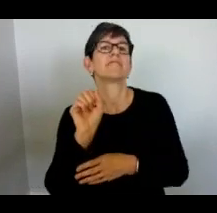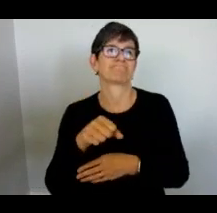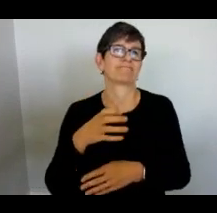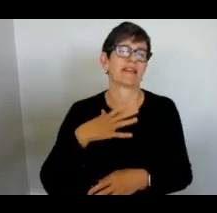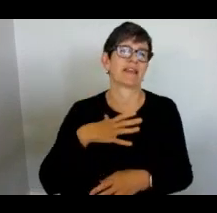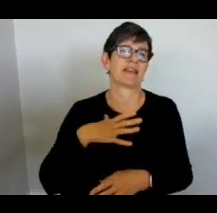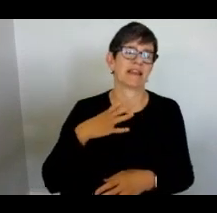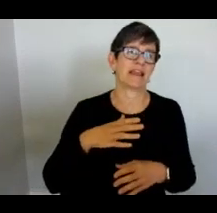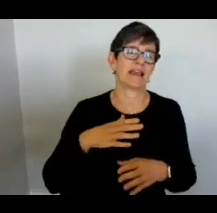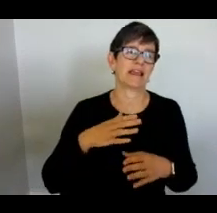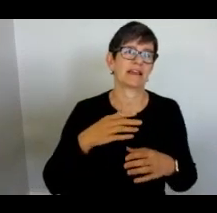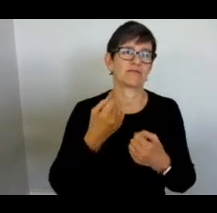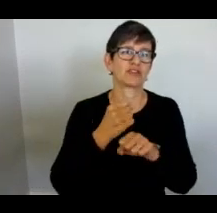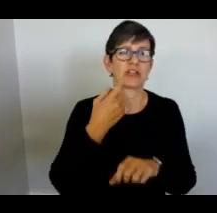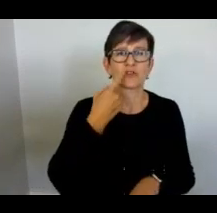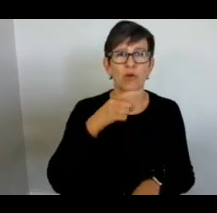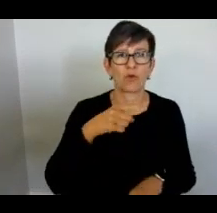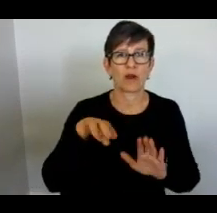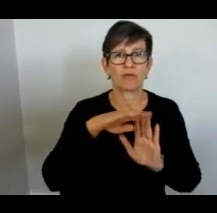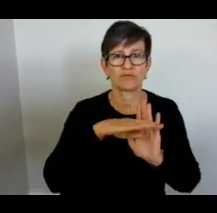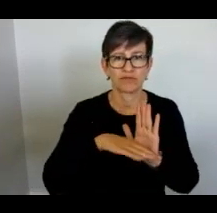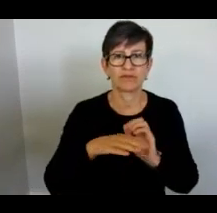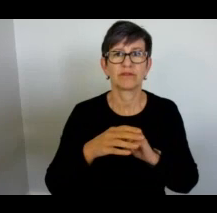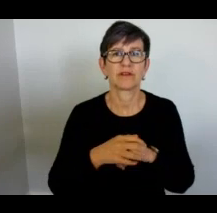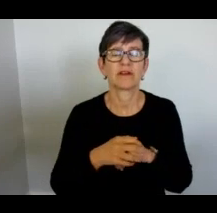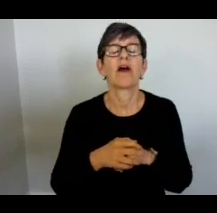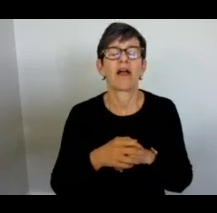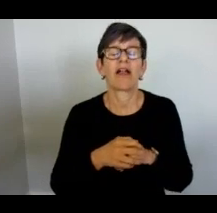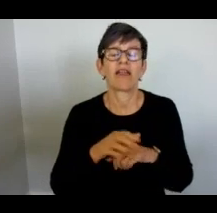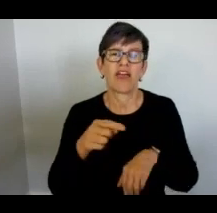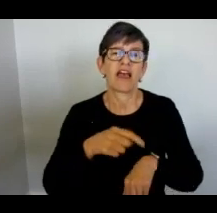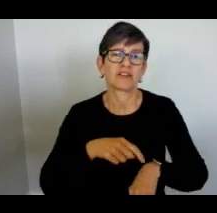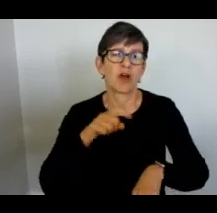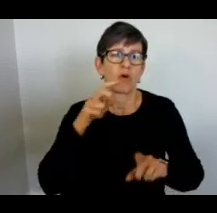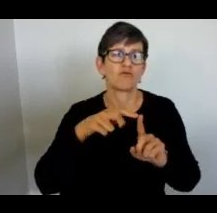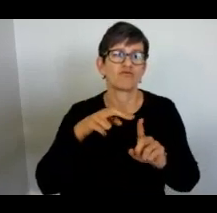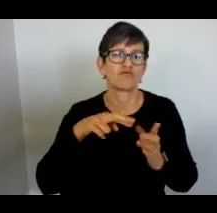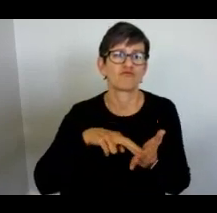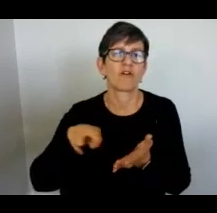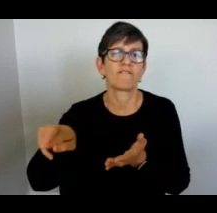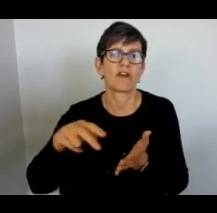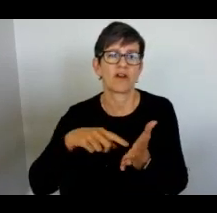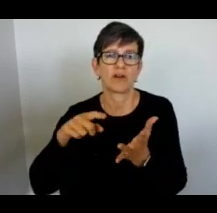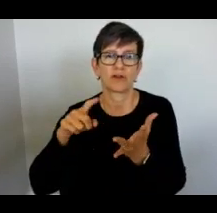So at that point in time a referral is made to the Director of Child Protection Litigation.